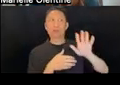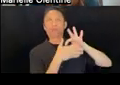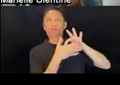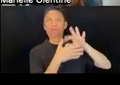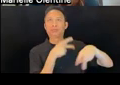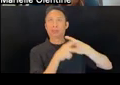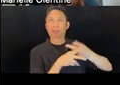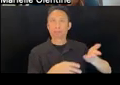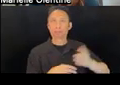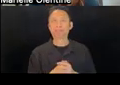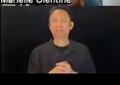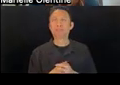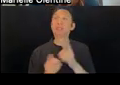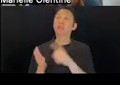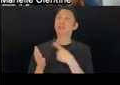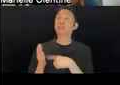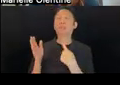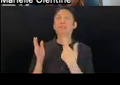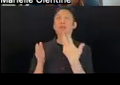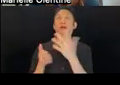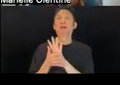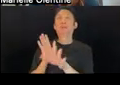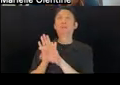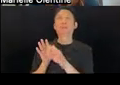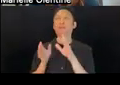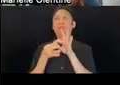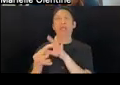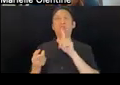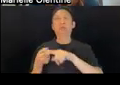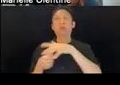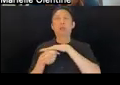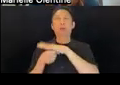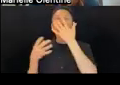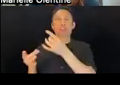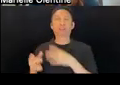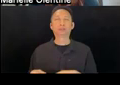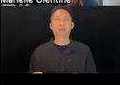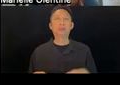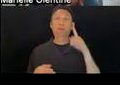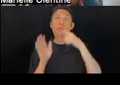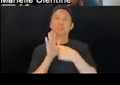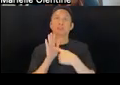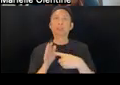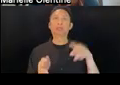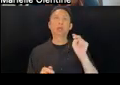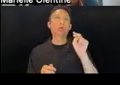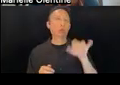festivals, we need to figure out why the film was selected. So when you're tracing strategies in the comp and